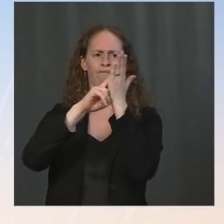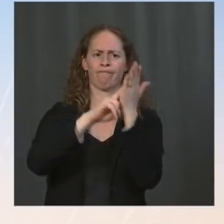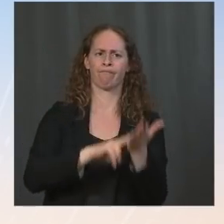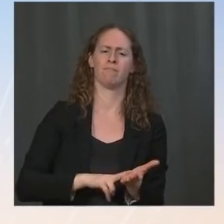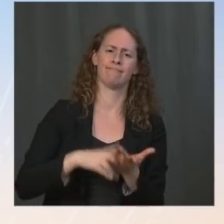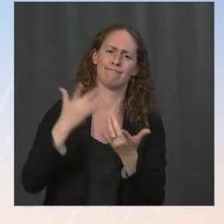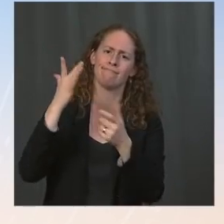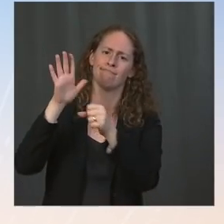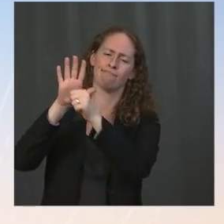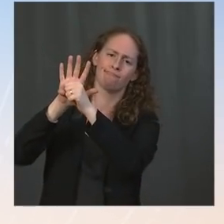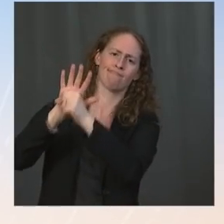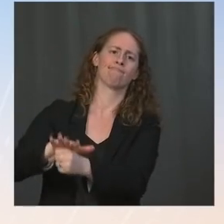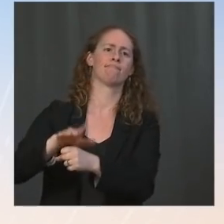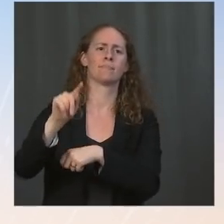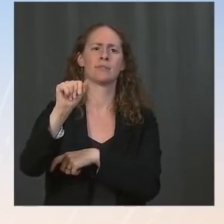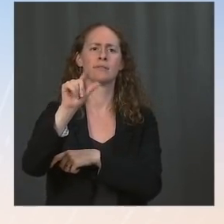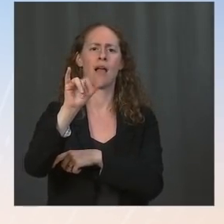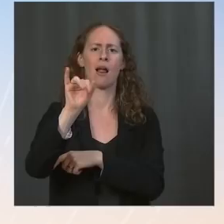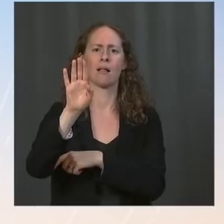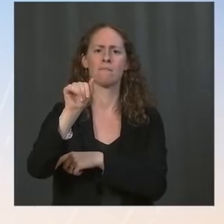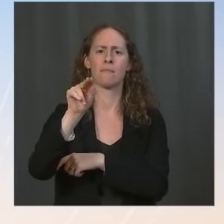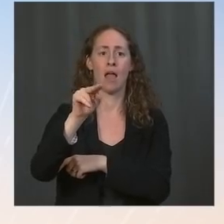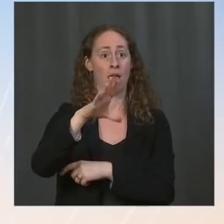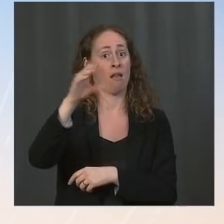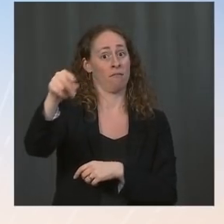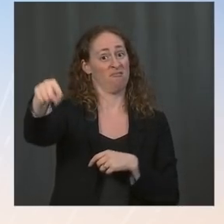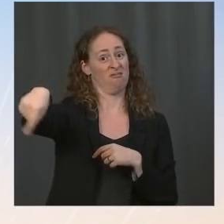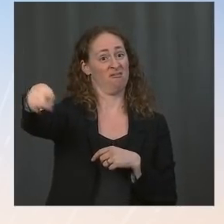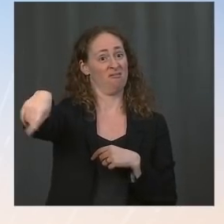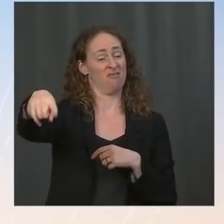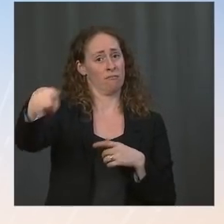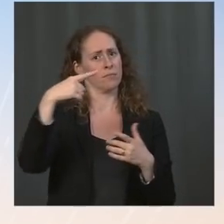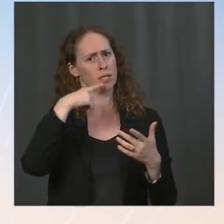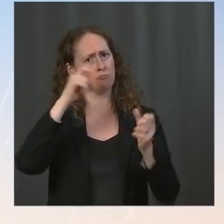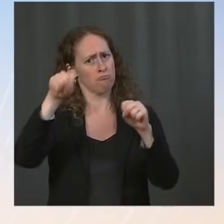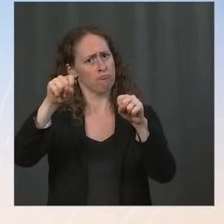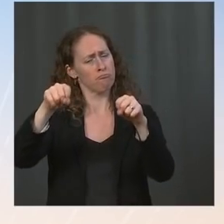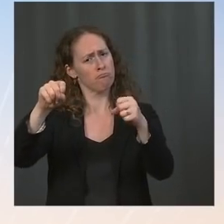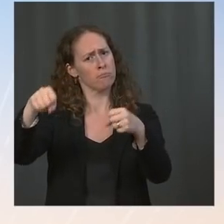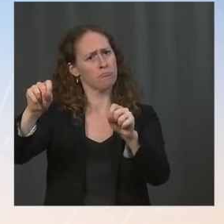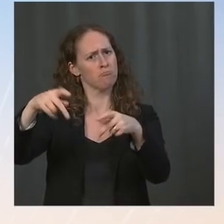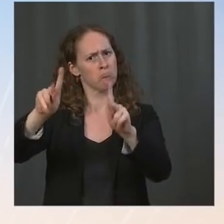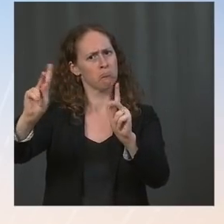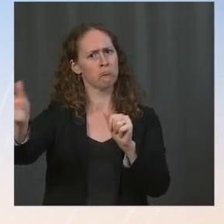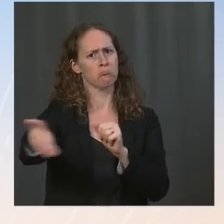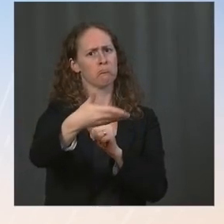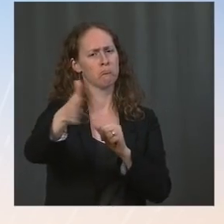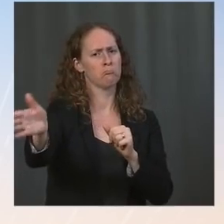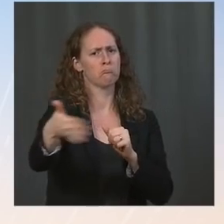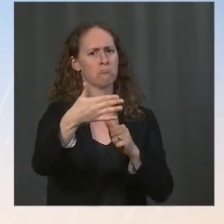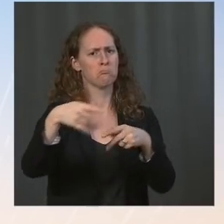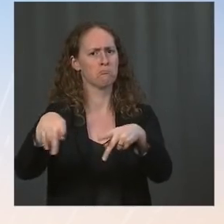about safe passage, and why we're working through what the mechanisms and modes are -- will be for our diplomatic presence even as we're not anticipating